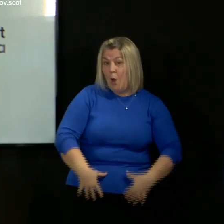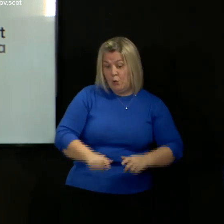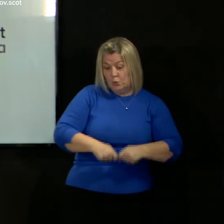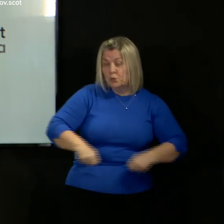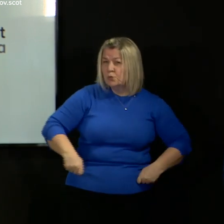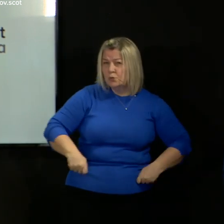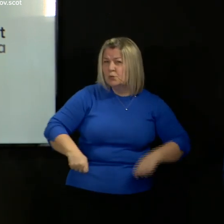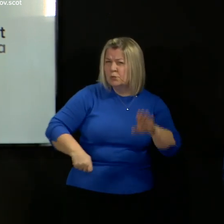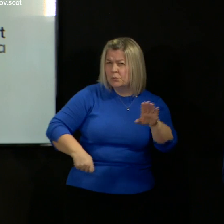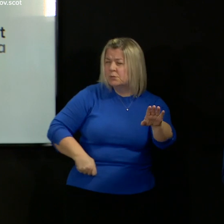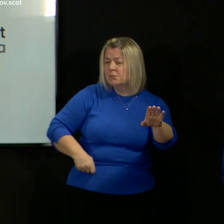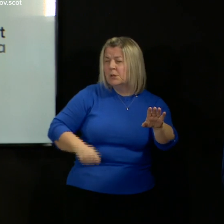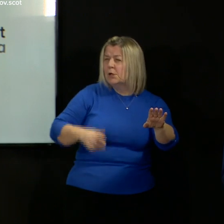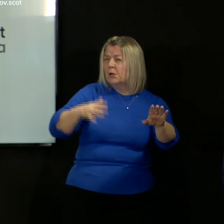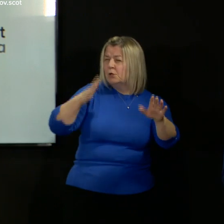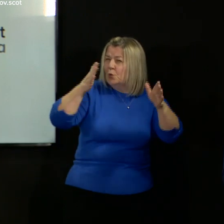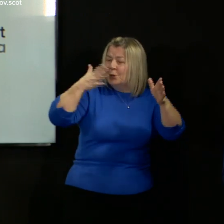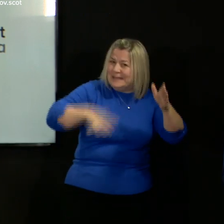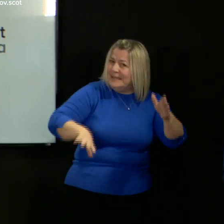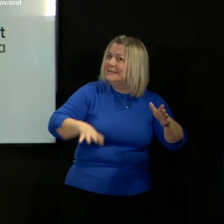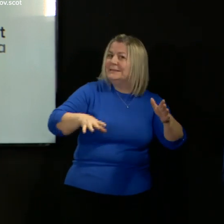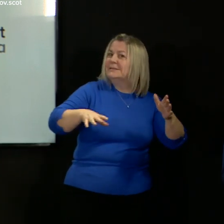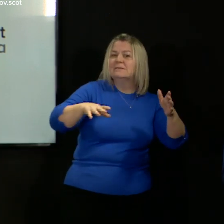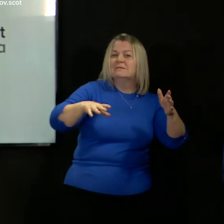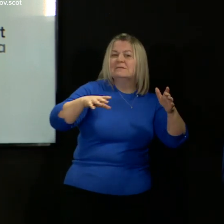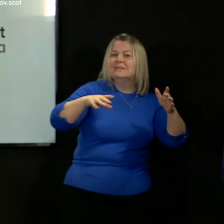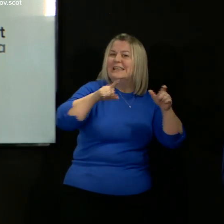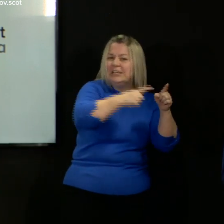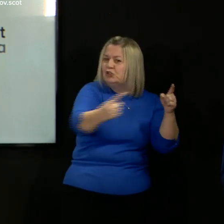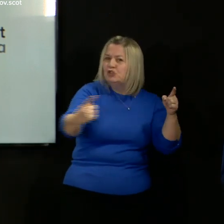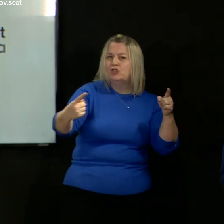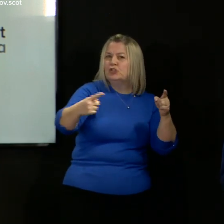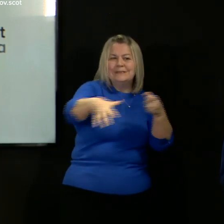as I said principle in intensive care units we are there are particular specialist